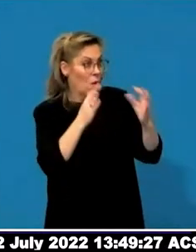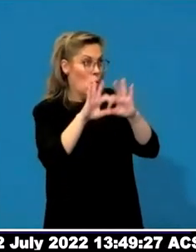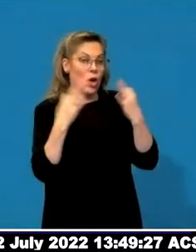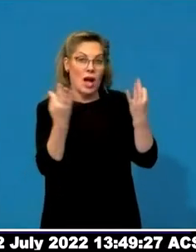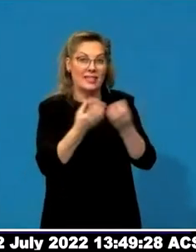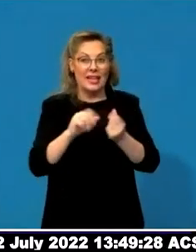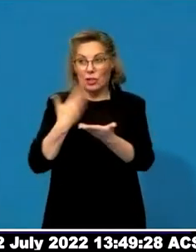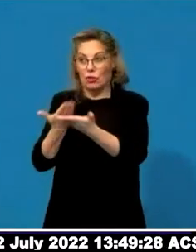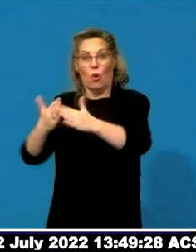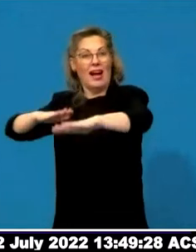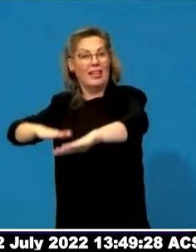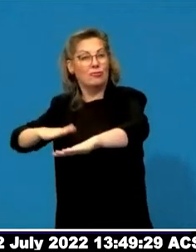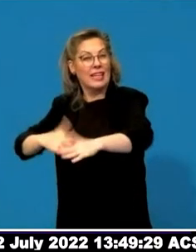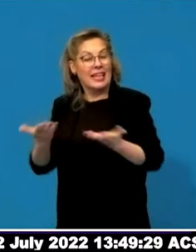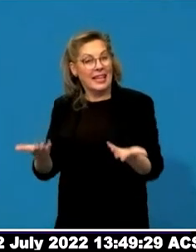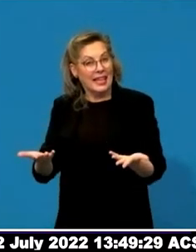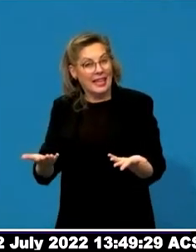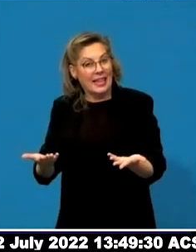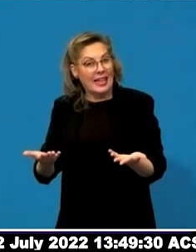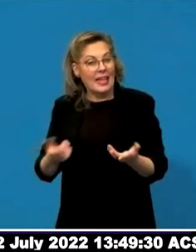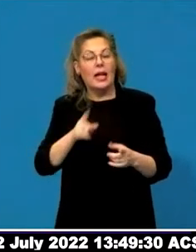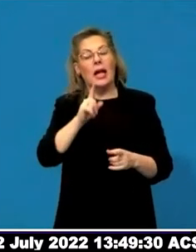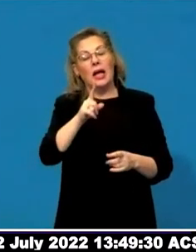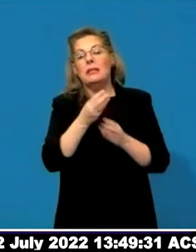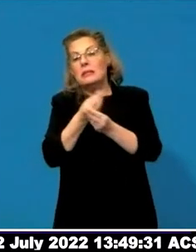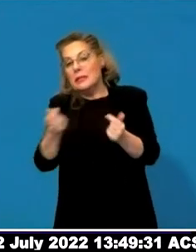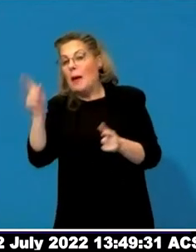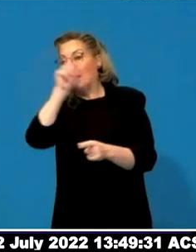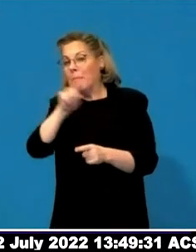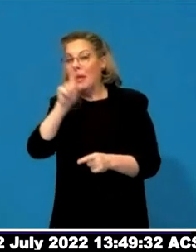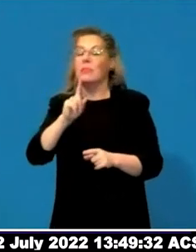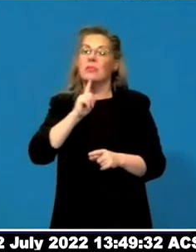But I acknowledge that there is heaps more money out there now.